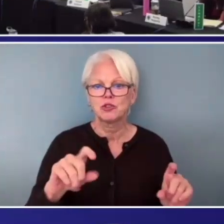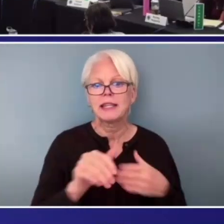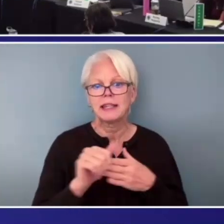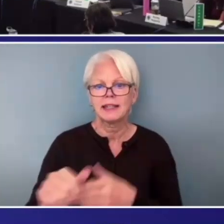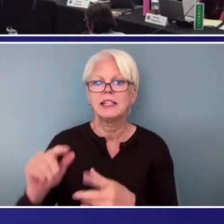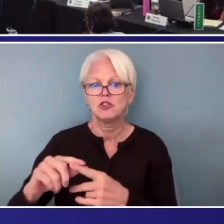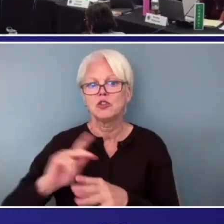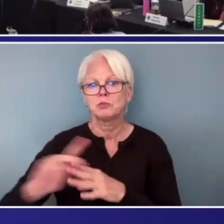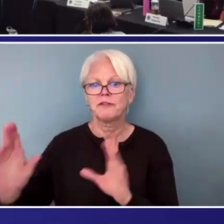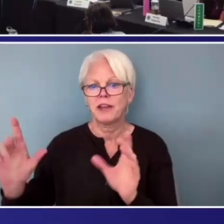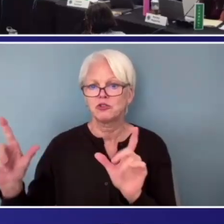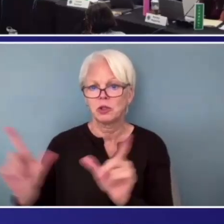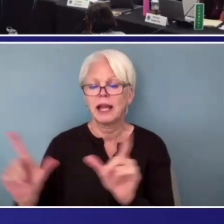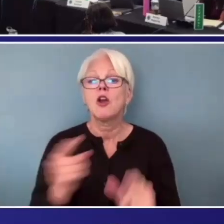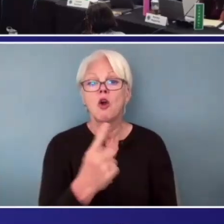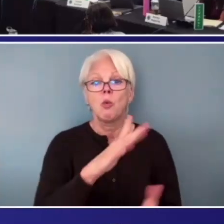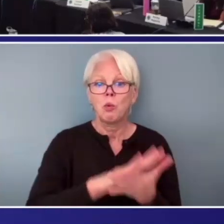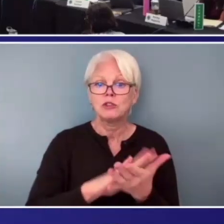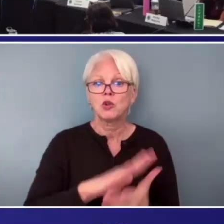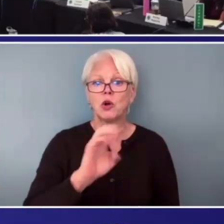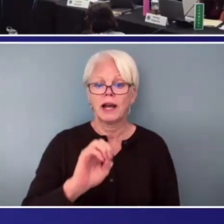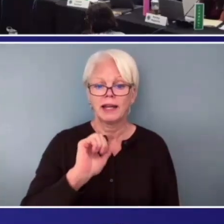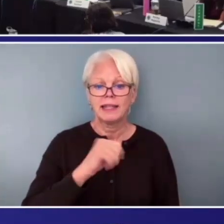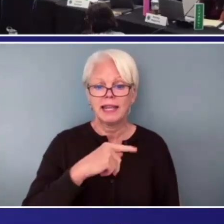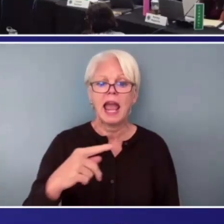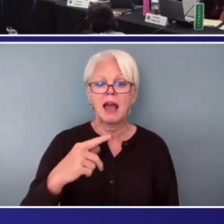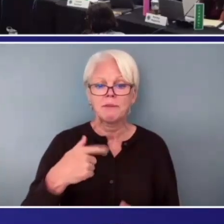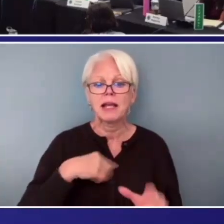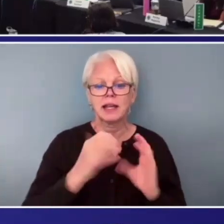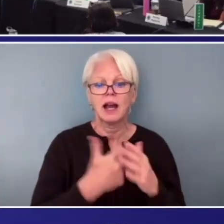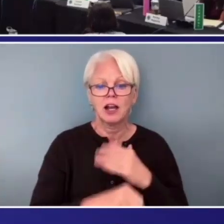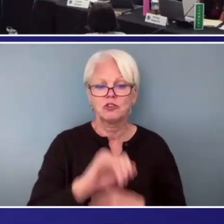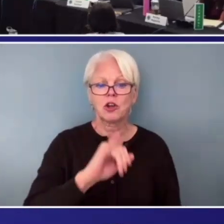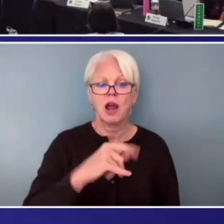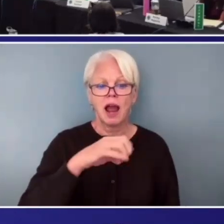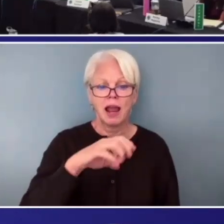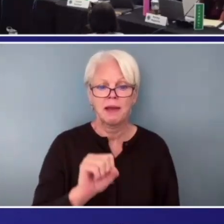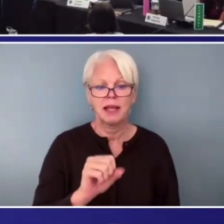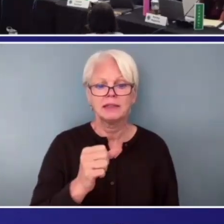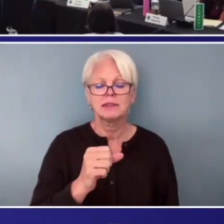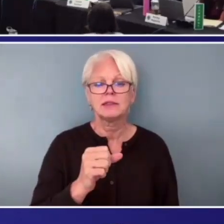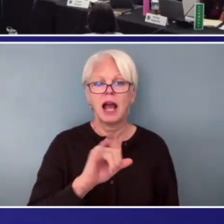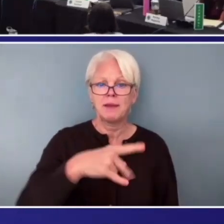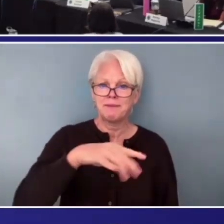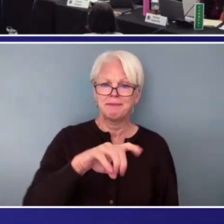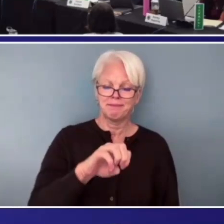One school on the E-app has it classified under IPEDS as professional. The other one says masters or graduate.